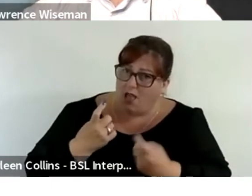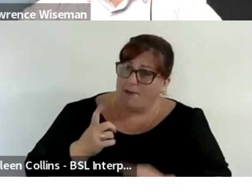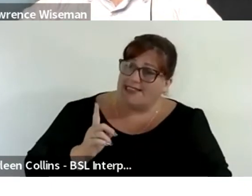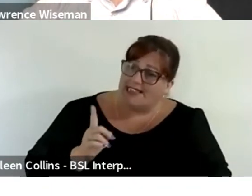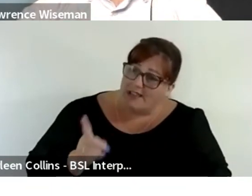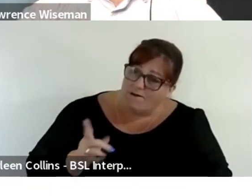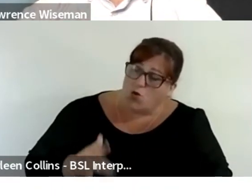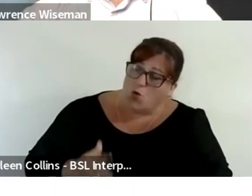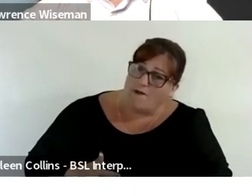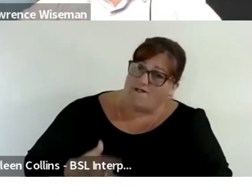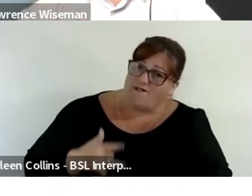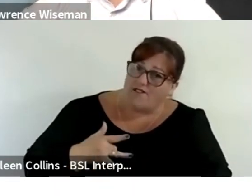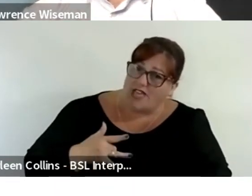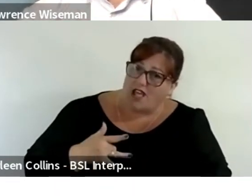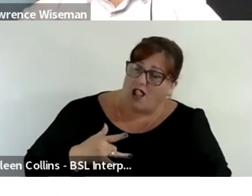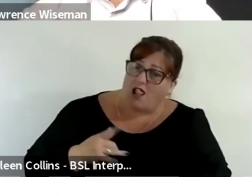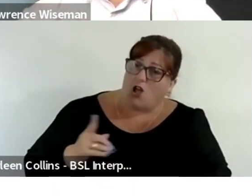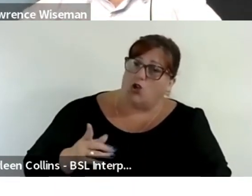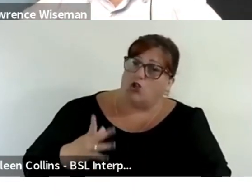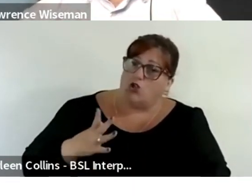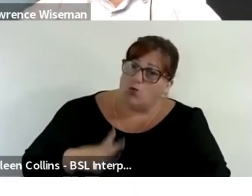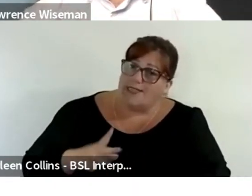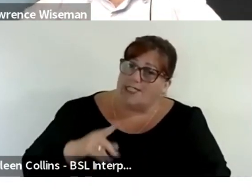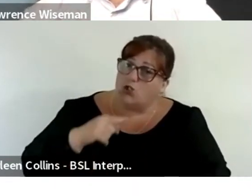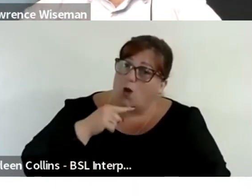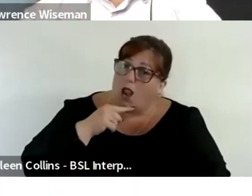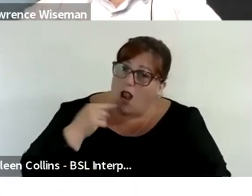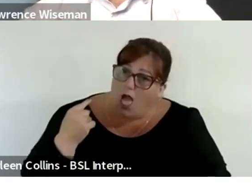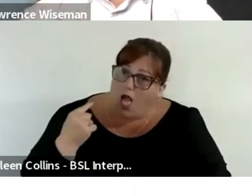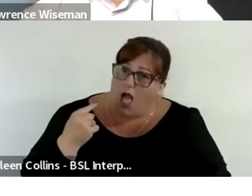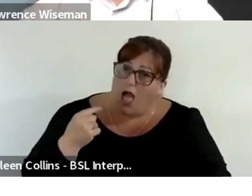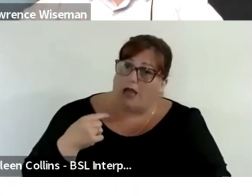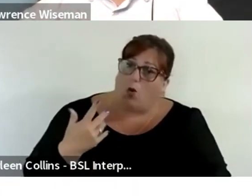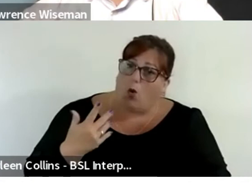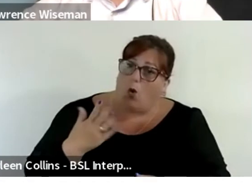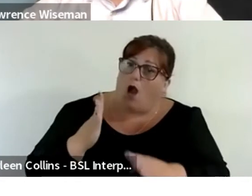lie to people or you need to hide something about who you are, one of